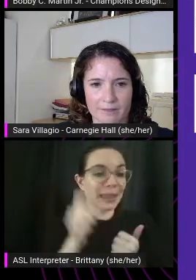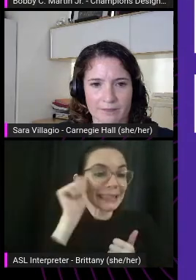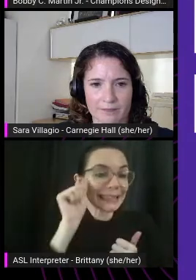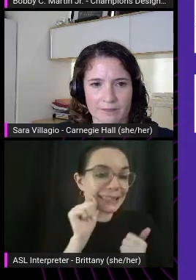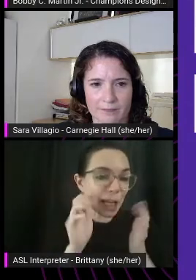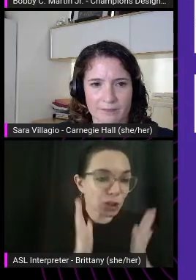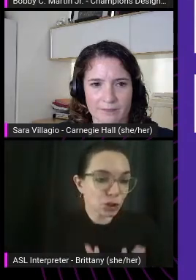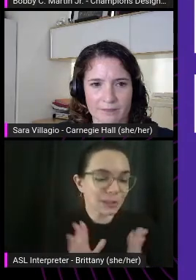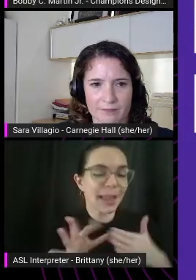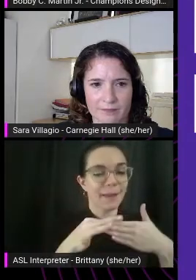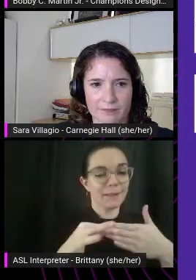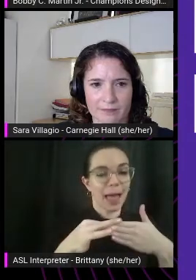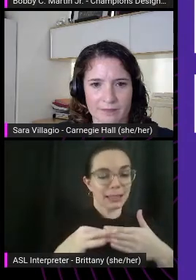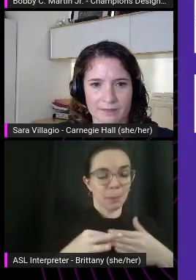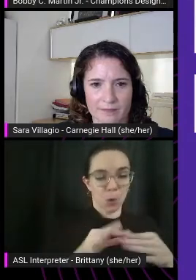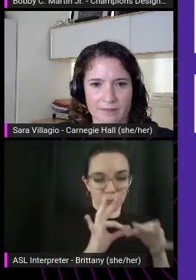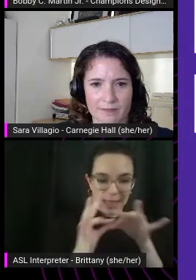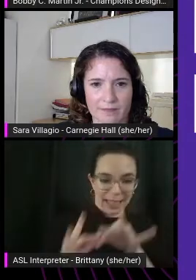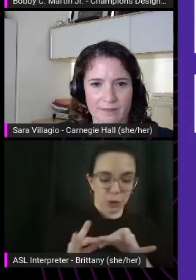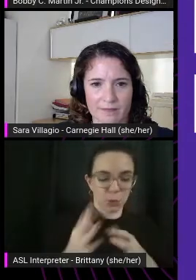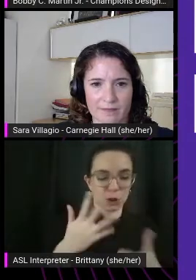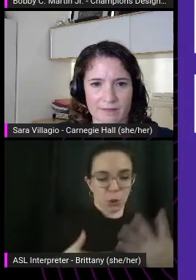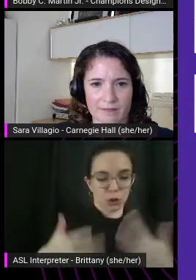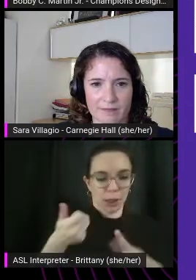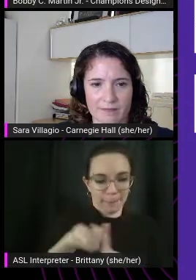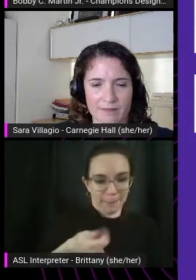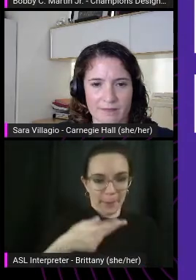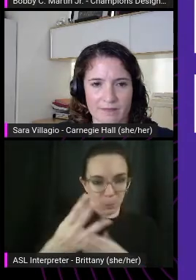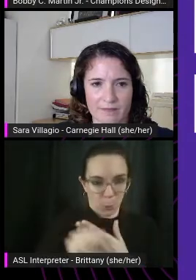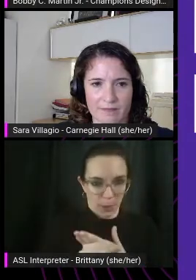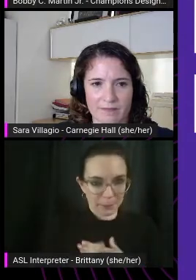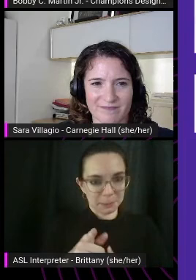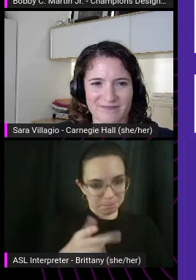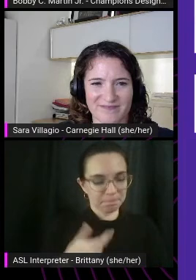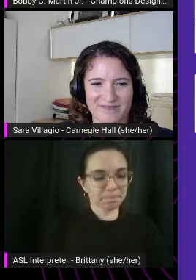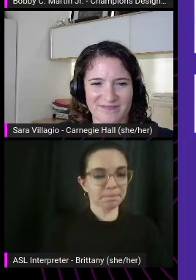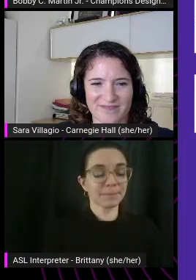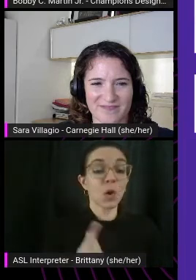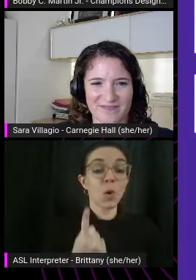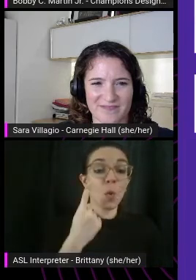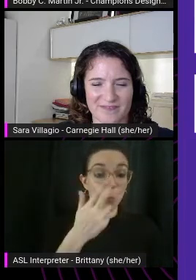and social impact programs. And one of the fun things that our team was able to do